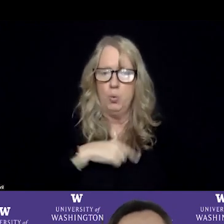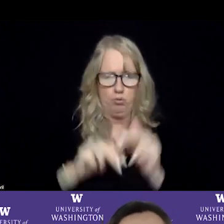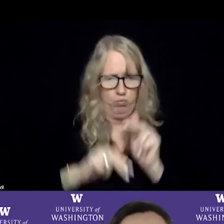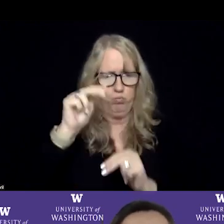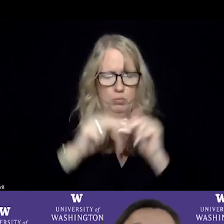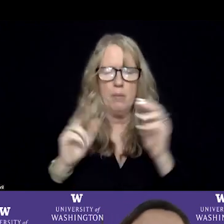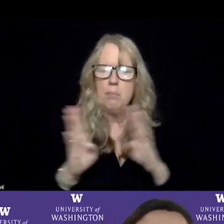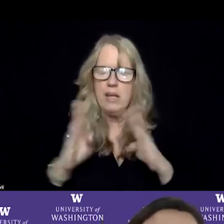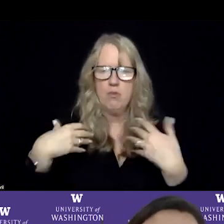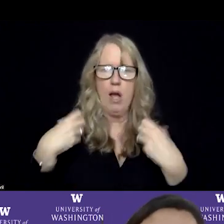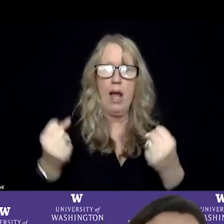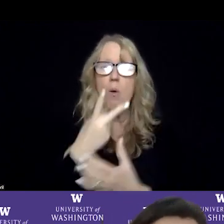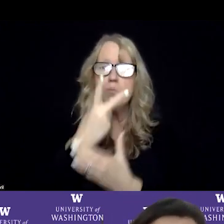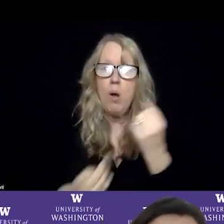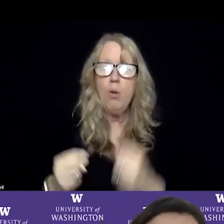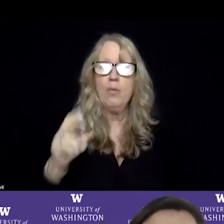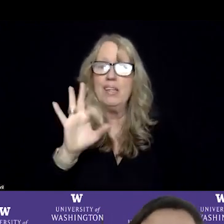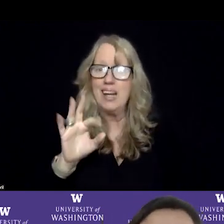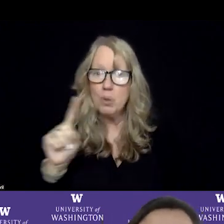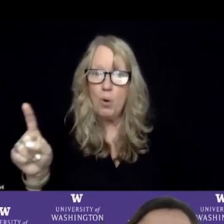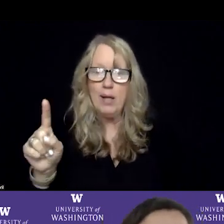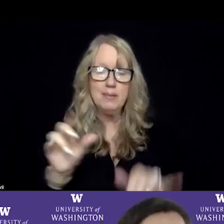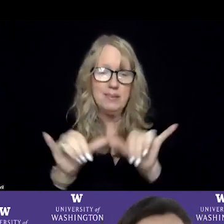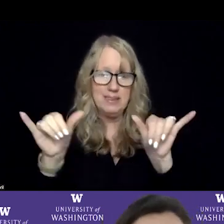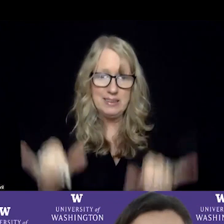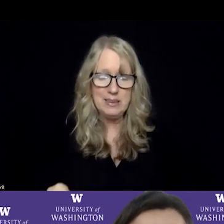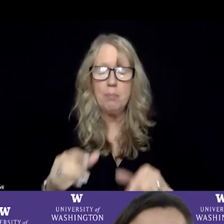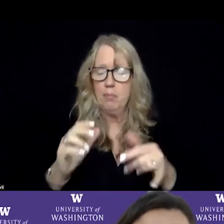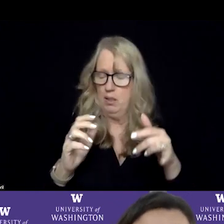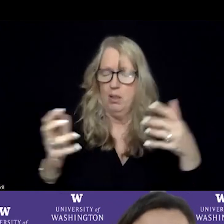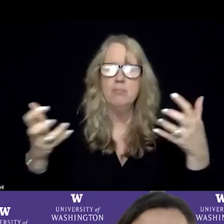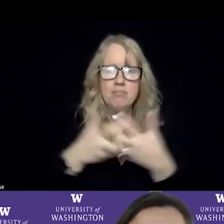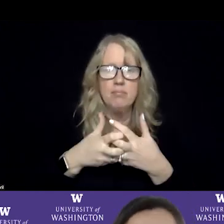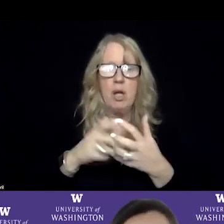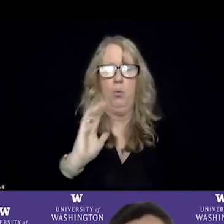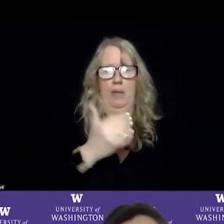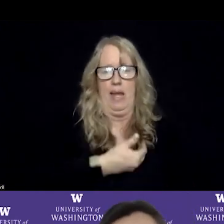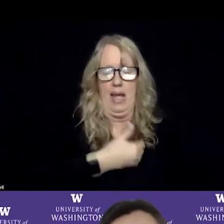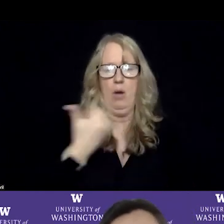CAPACITY WIN THE 911 SYSTEM AND THE FIRE PARTNERS AND THE 988